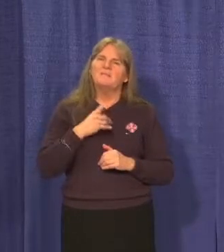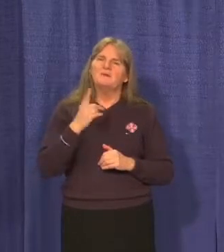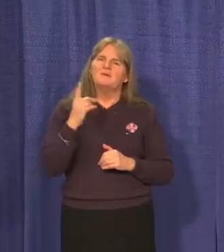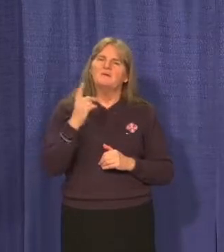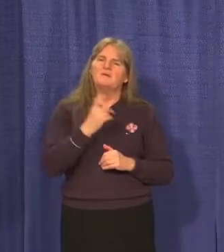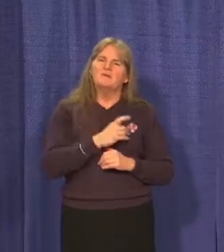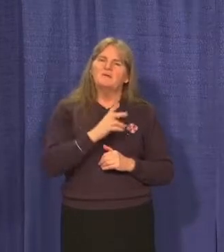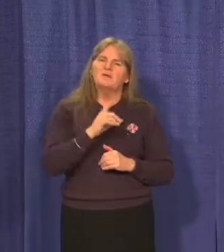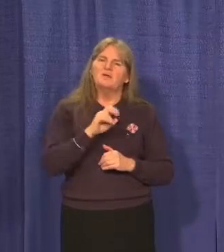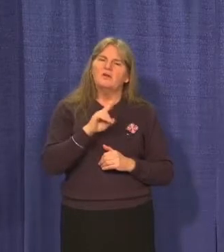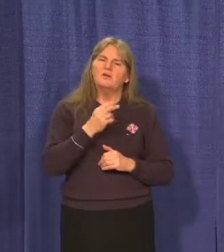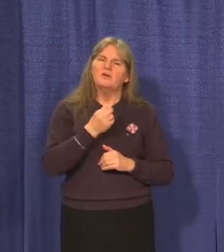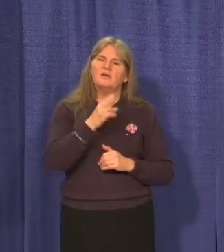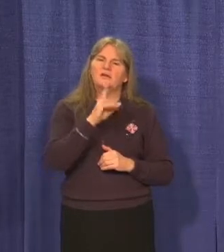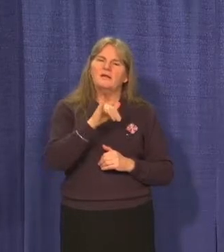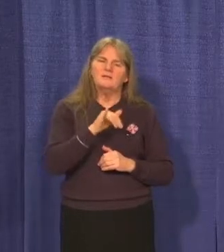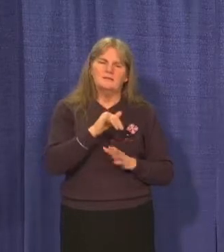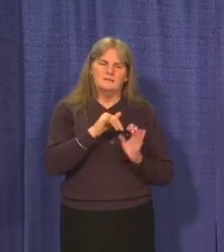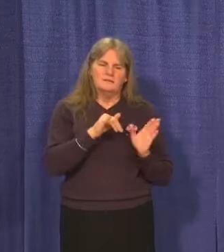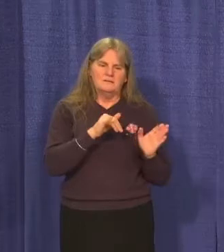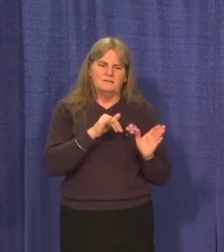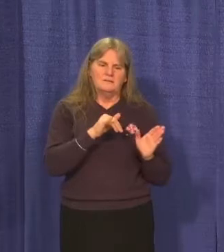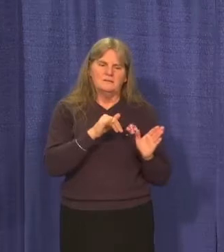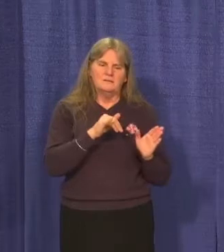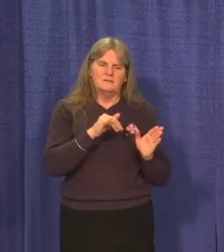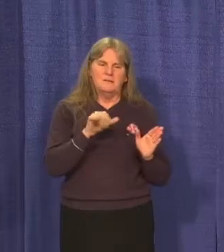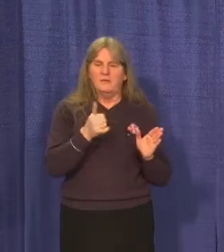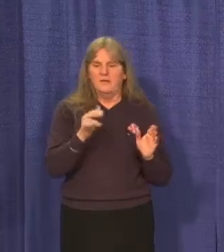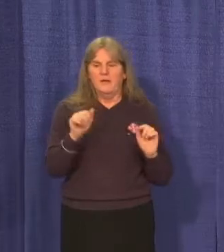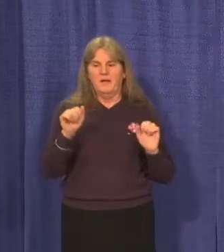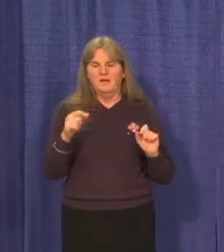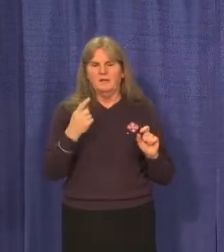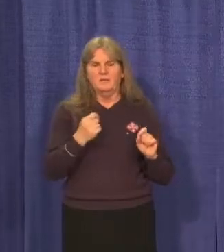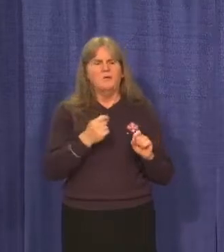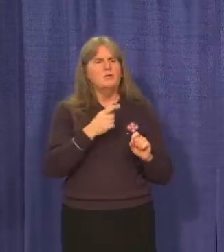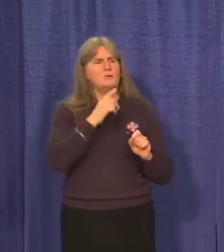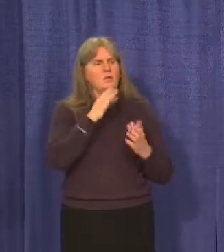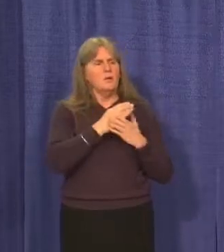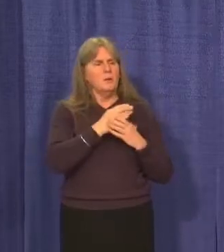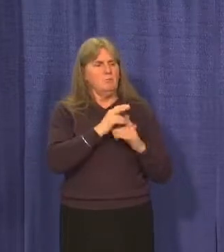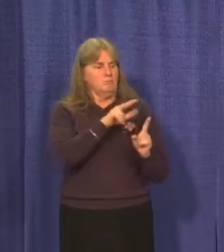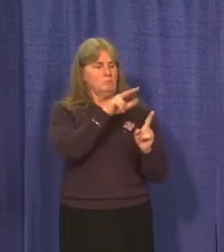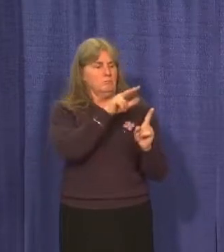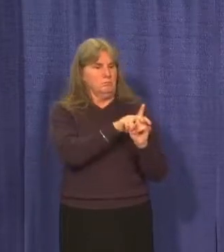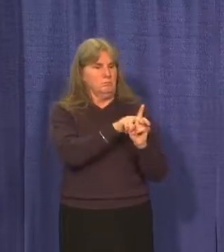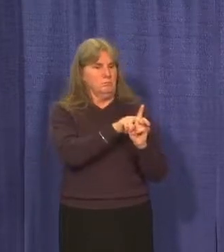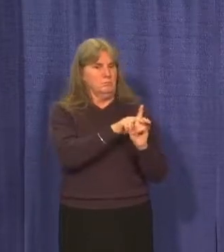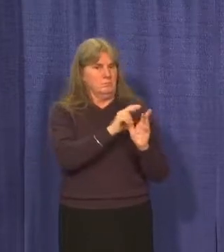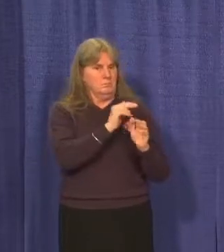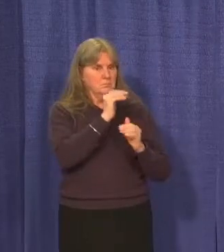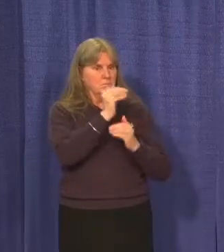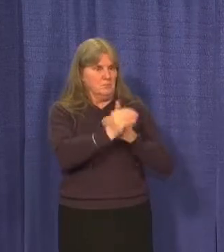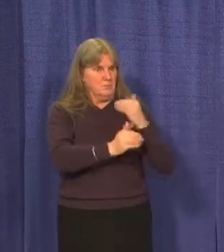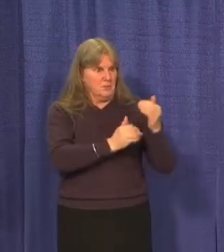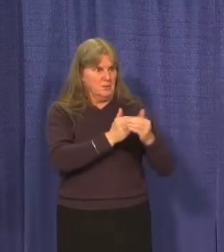Dr Hanley but anyone can answer. My first question is, when you talk about the booking process, what happens if say you're a new